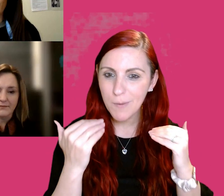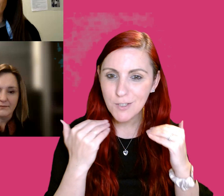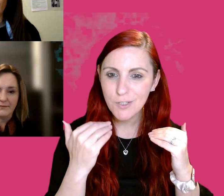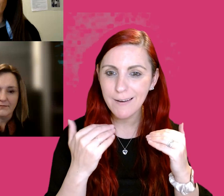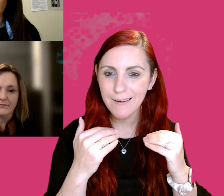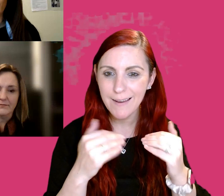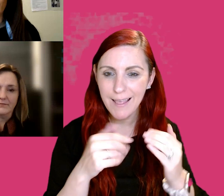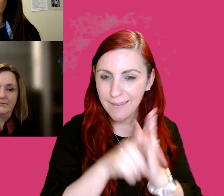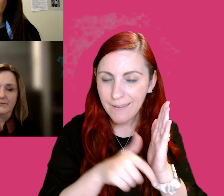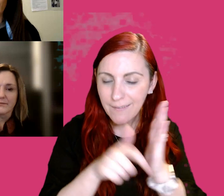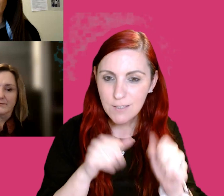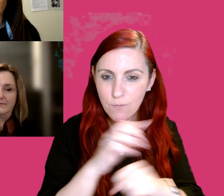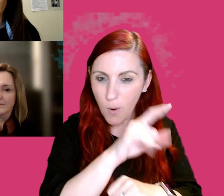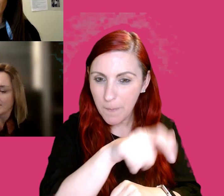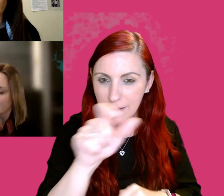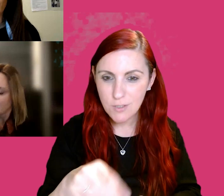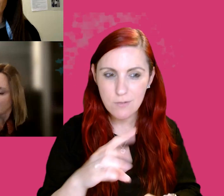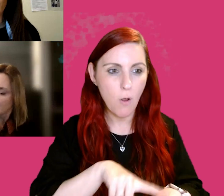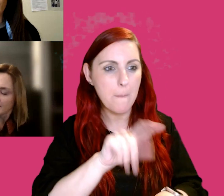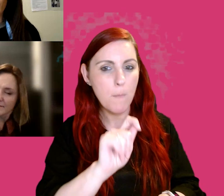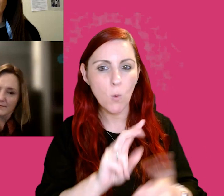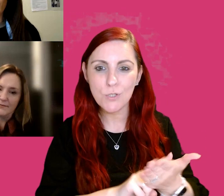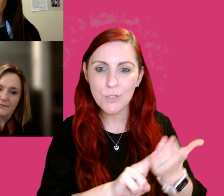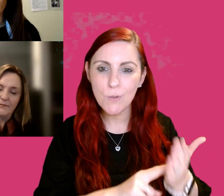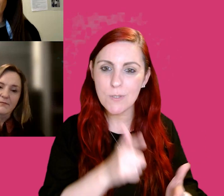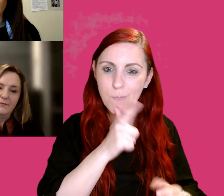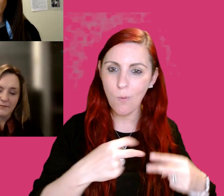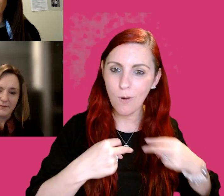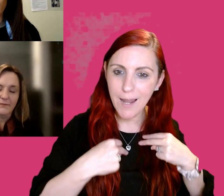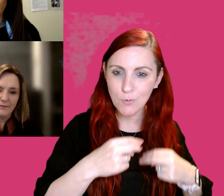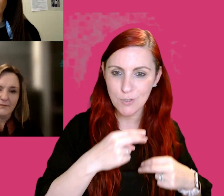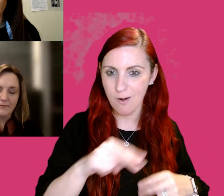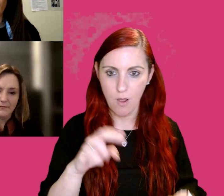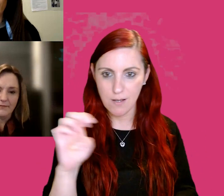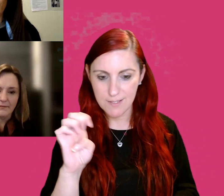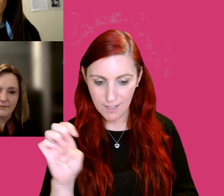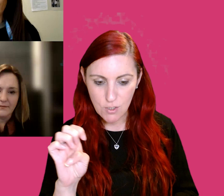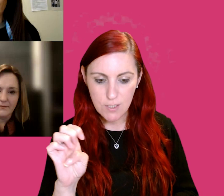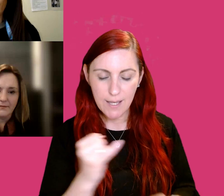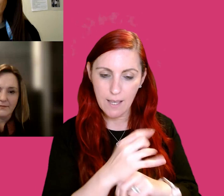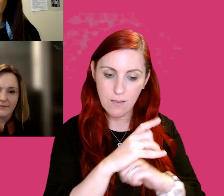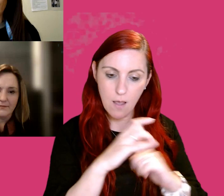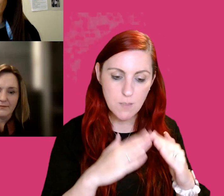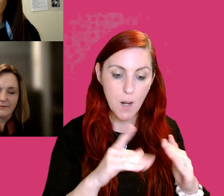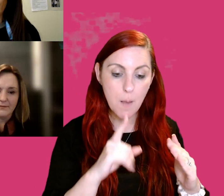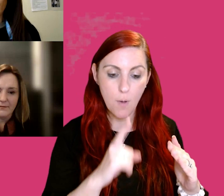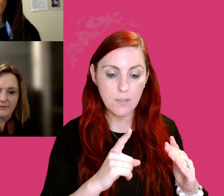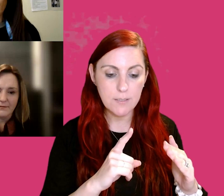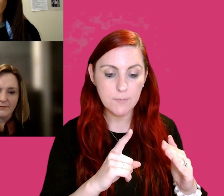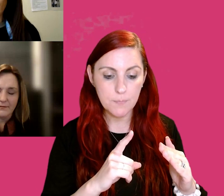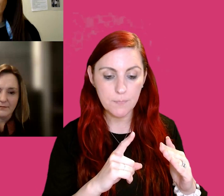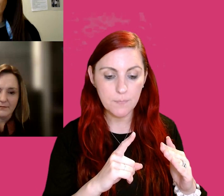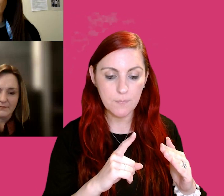list of like the most spoken languages other than English uh but I and then they were mentioning the